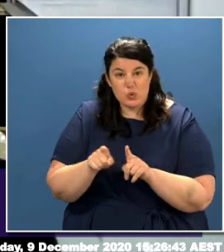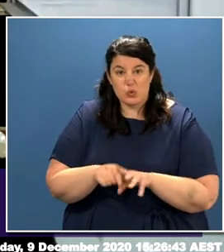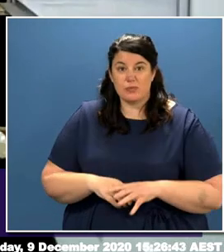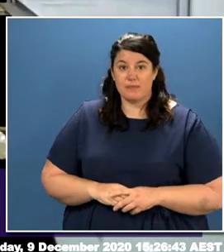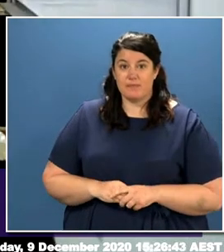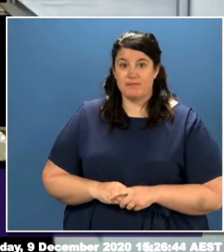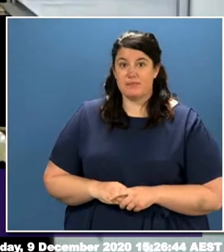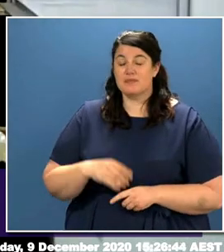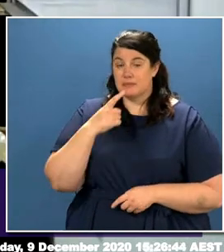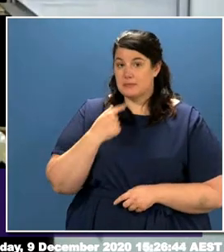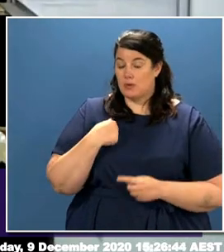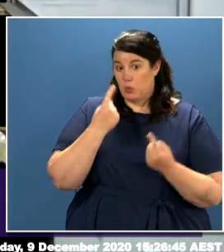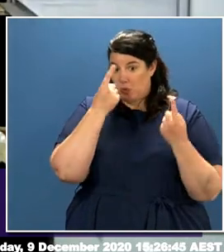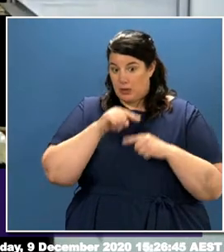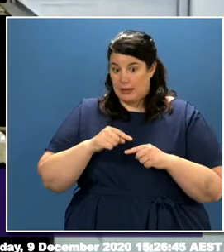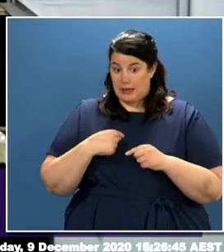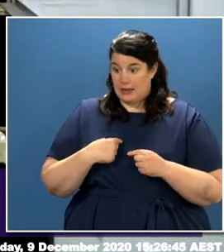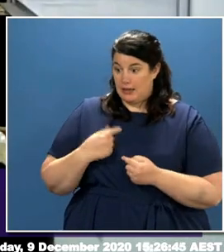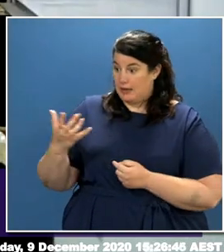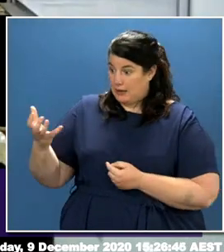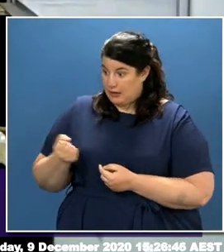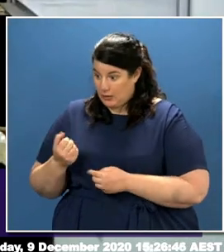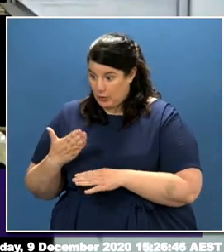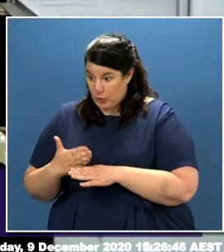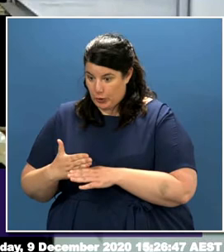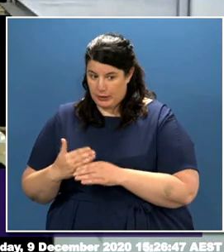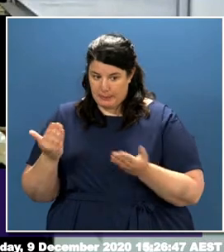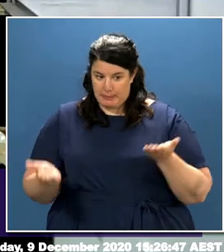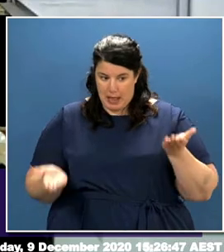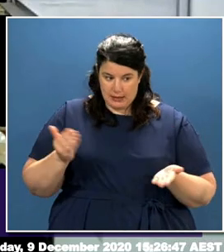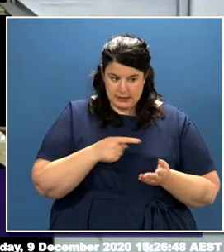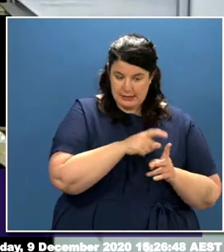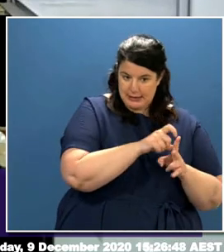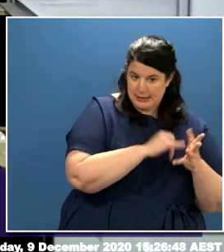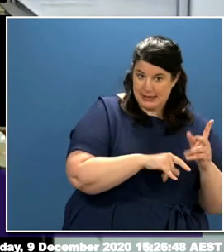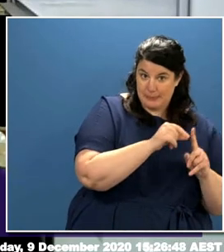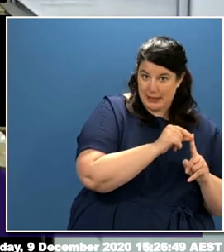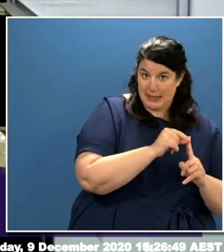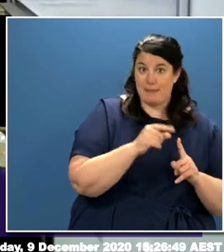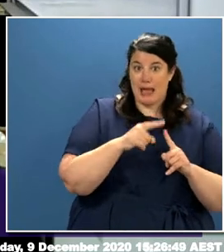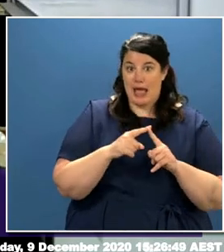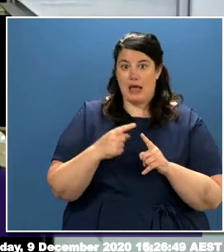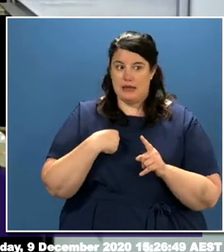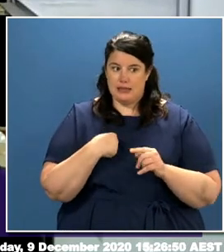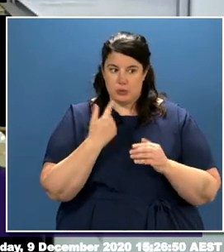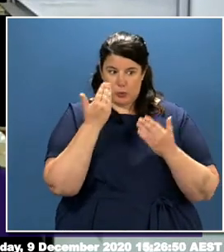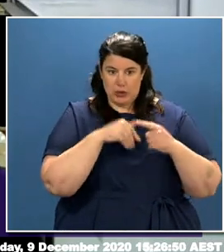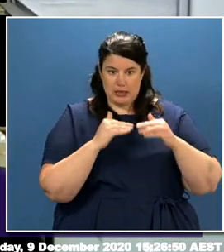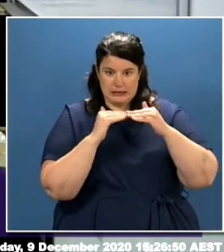I've got to balance out working enough so I earn enough but then I've got also balance out earning under the threshold to keep my pension. And I've also got